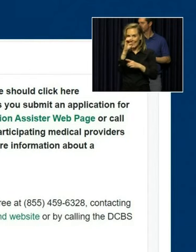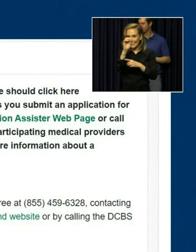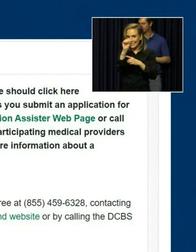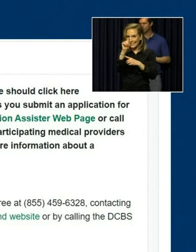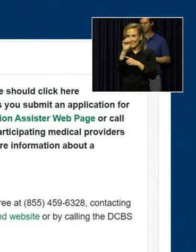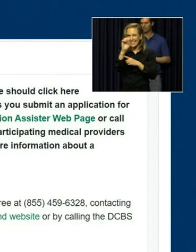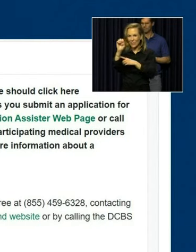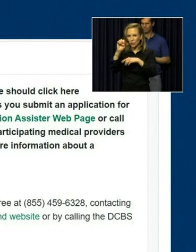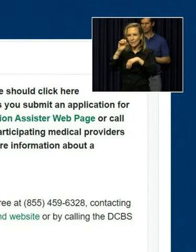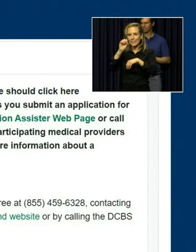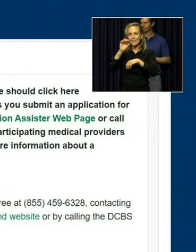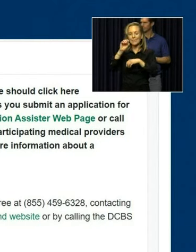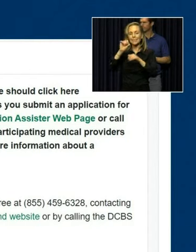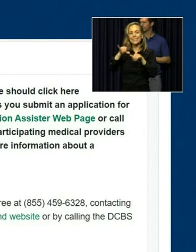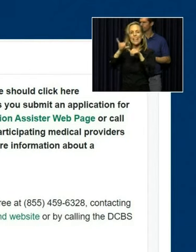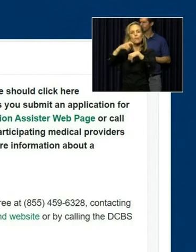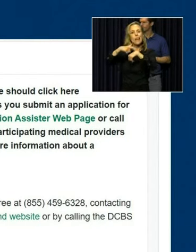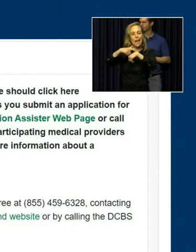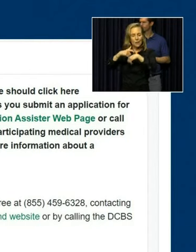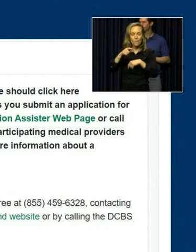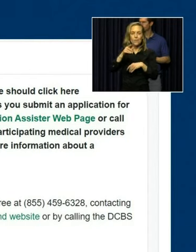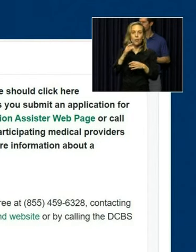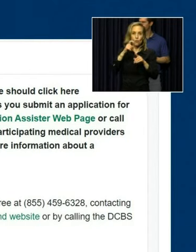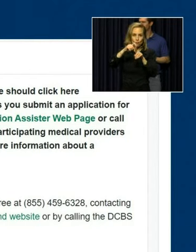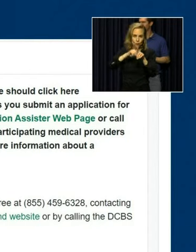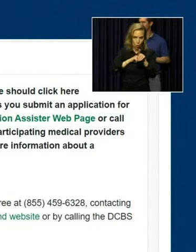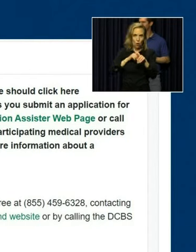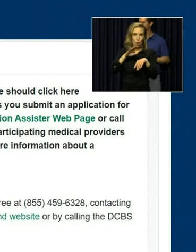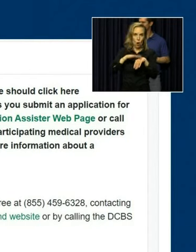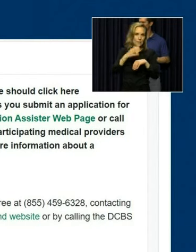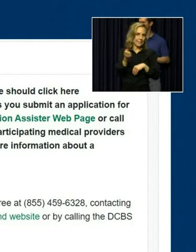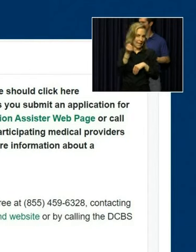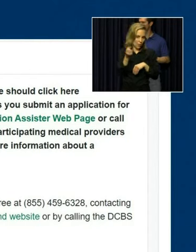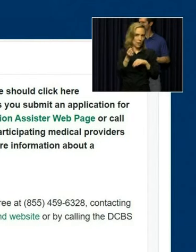IN FACT, OUR NUMBER FOR THE LAST